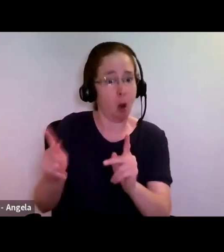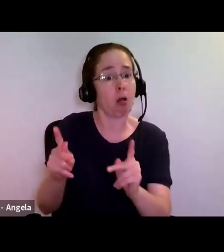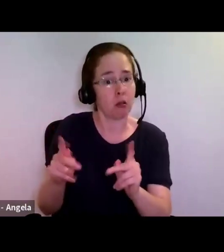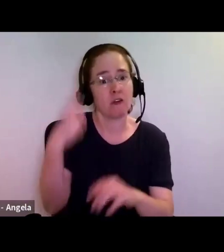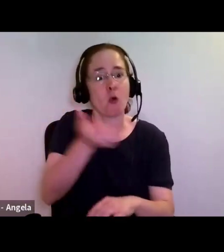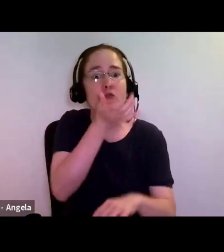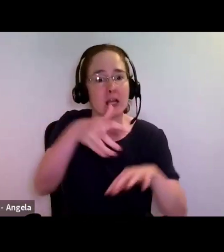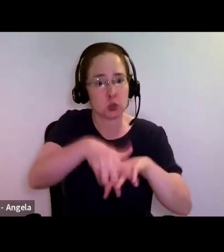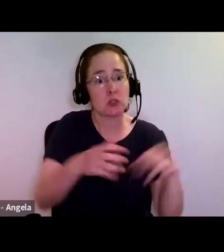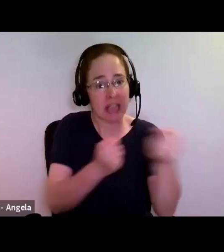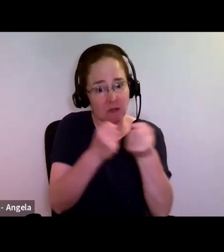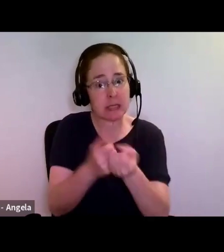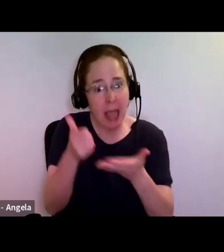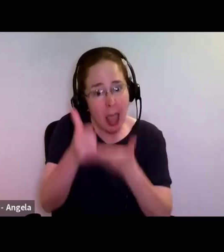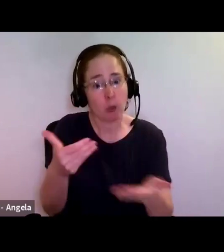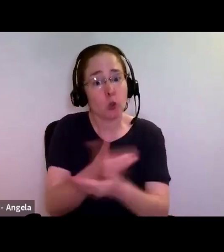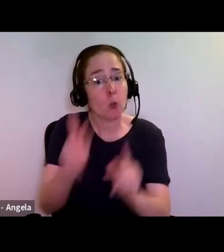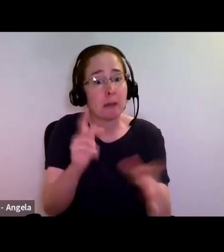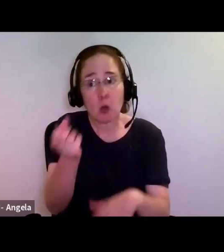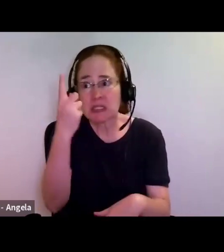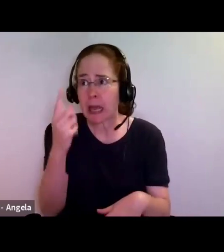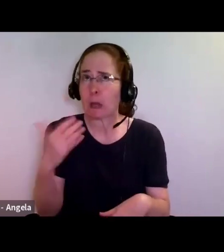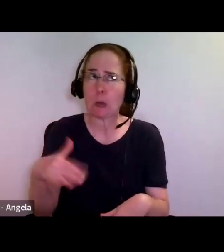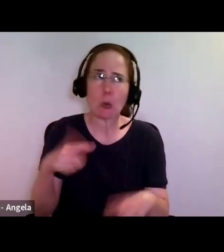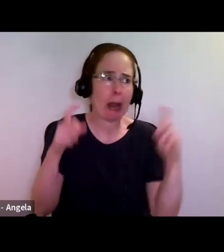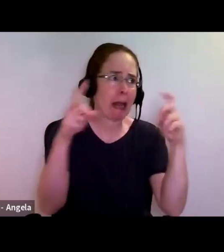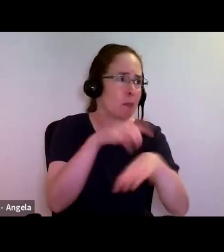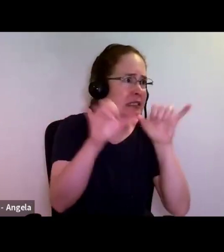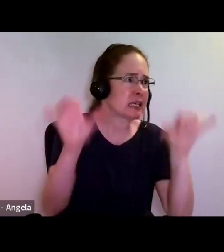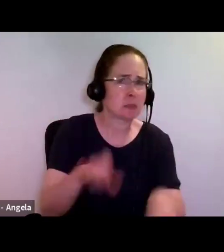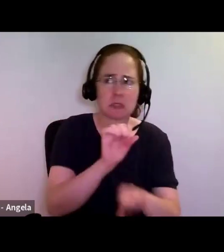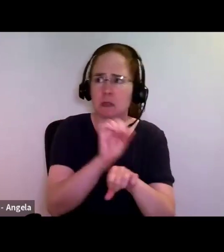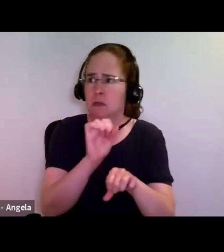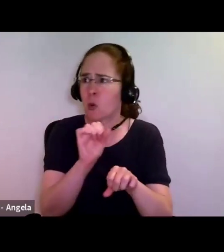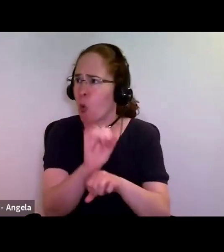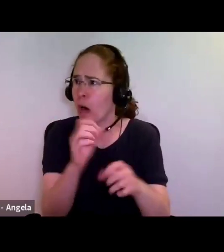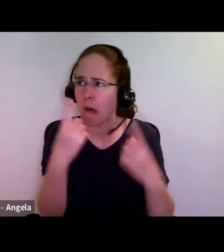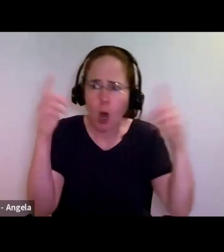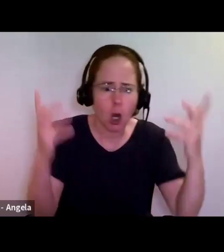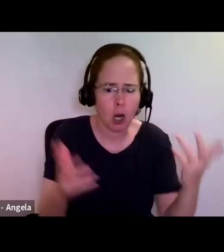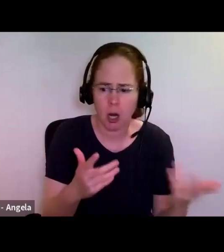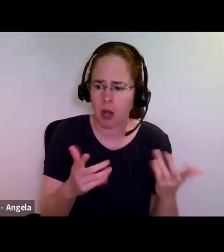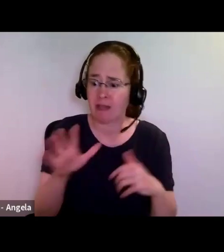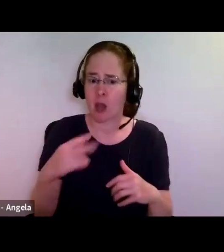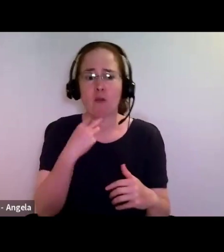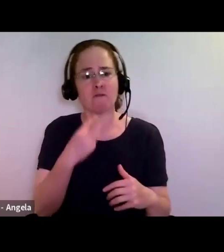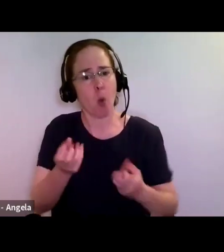helping them to understand how complex systems of support work and how their voice really matters and making sure those